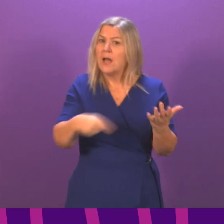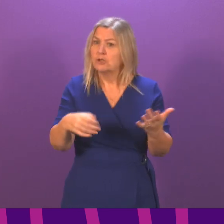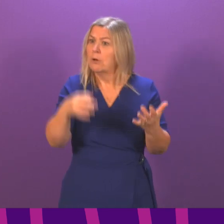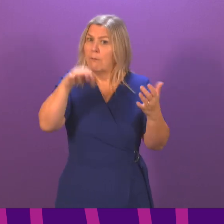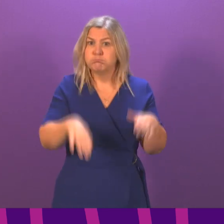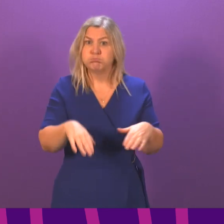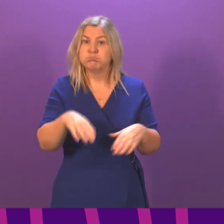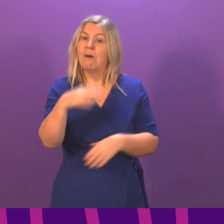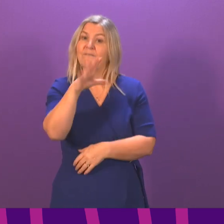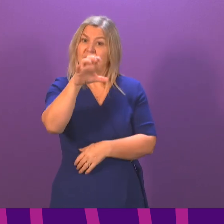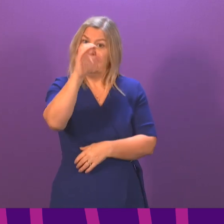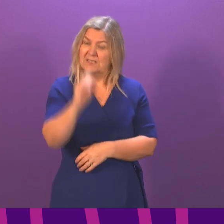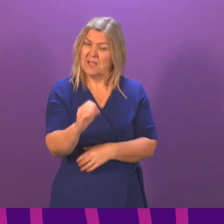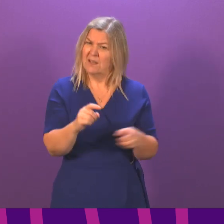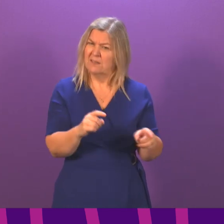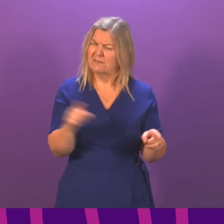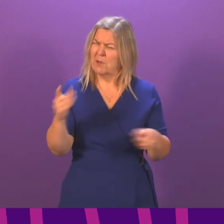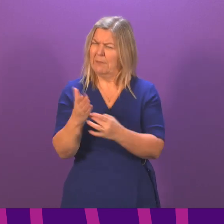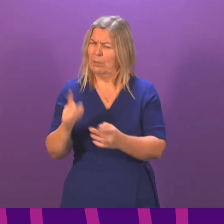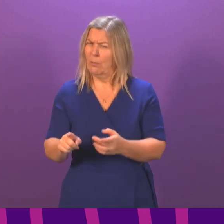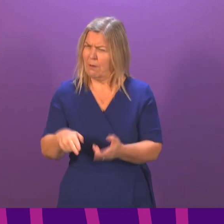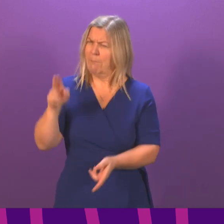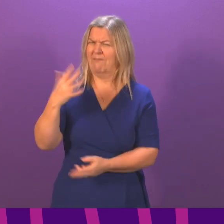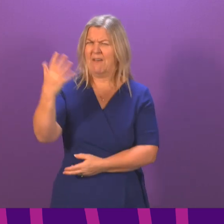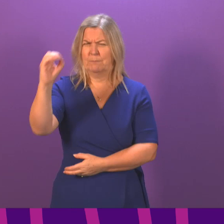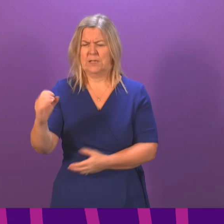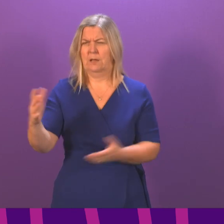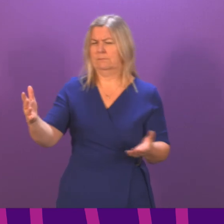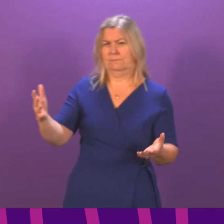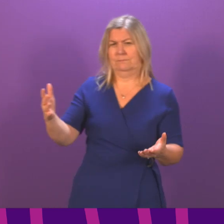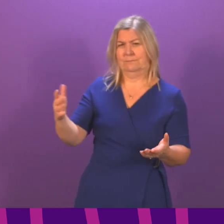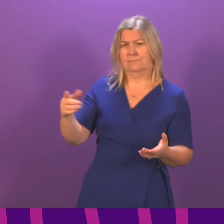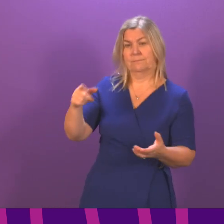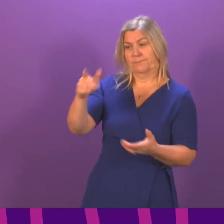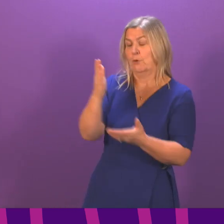At the start of this year, Midlothian Council very nearly lost its police community action